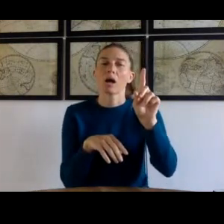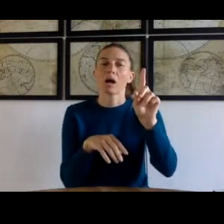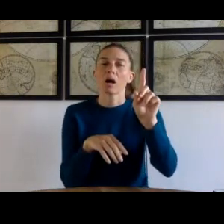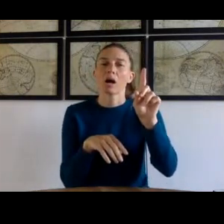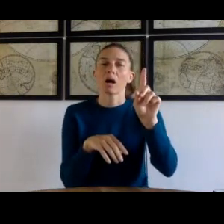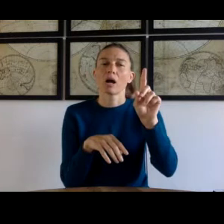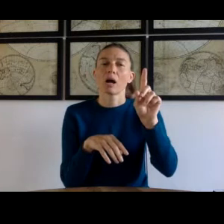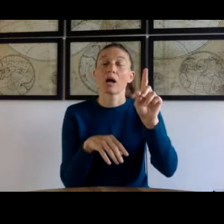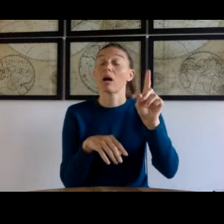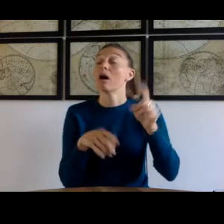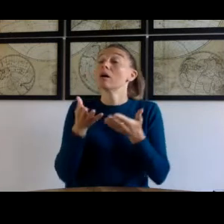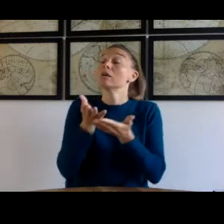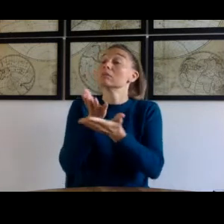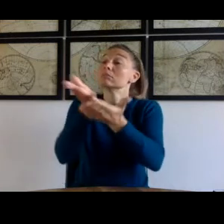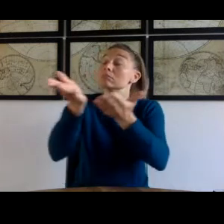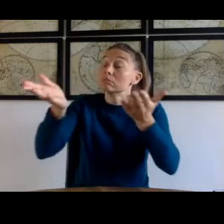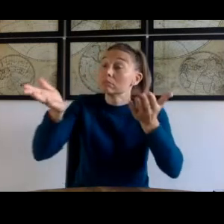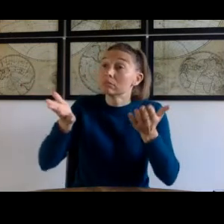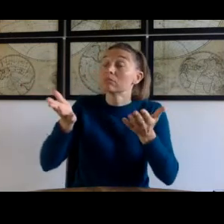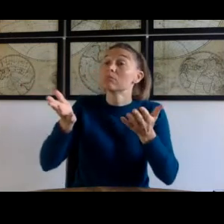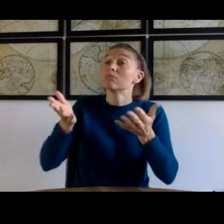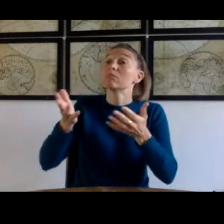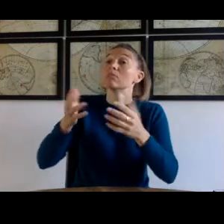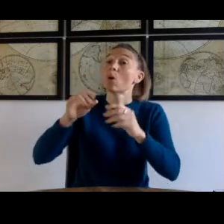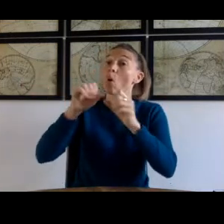working in the consortia cycle to be more accessible.